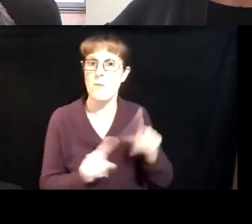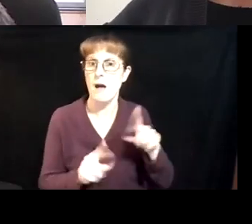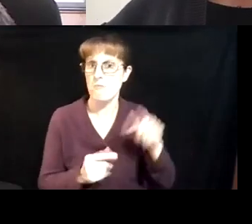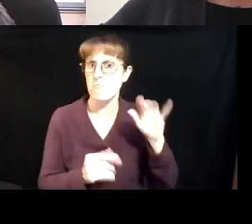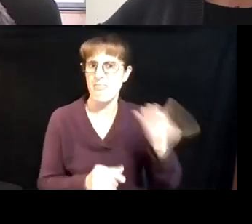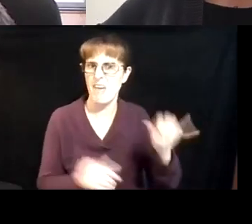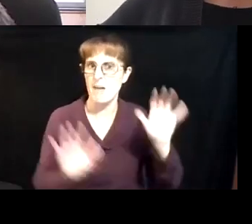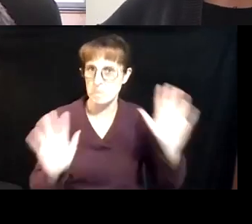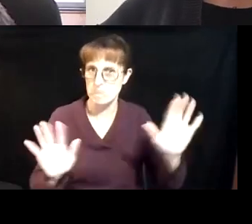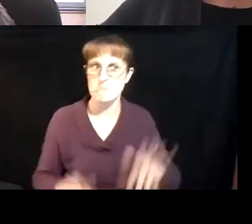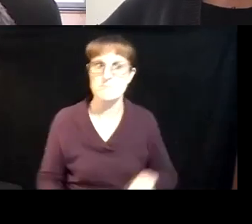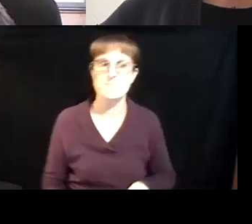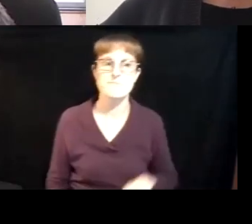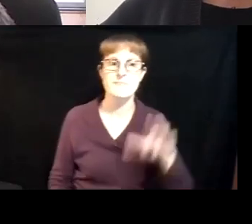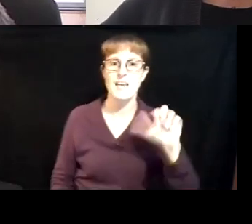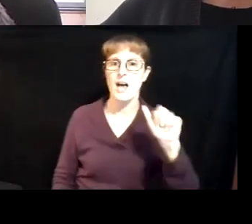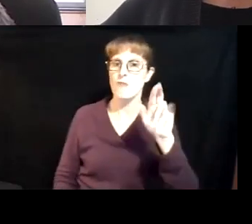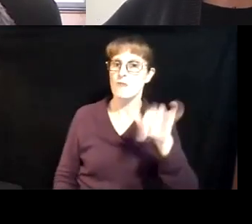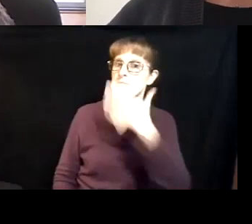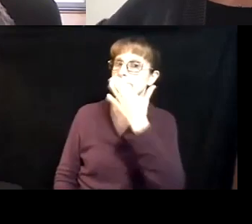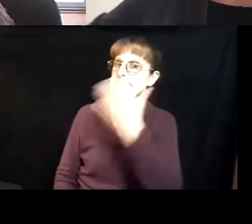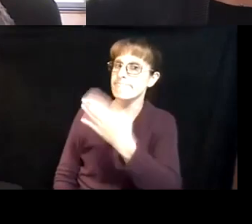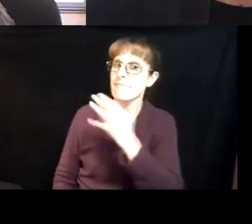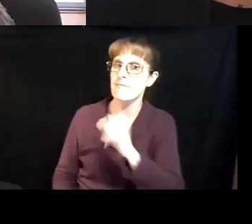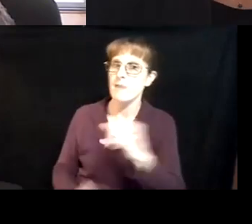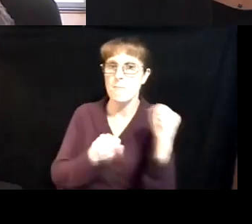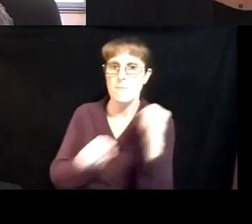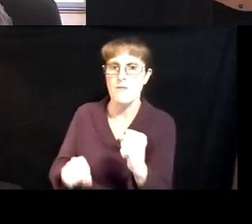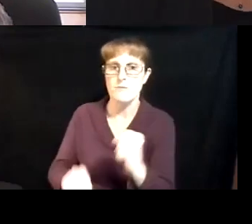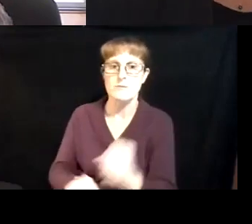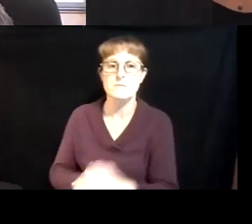Nancy, I want to turn to you and I'm